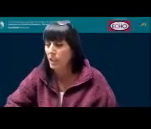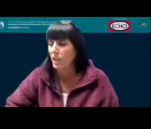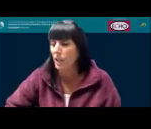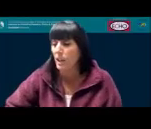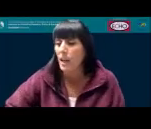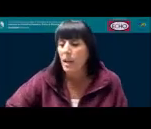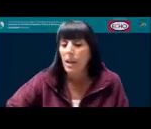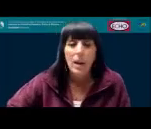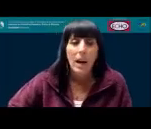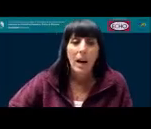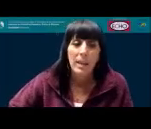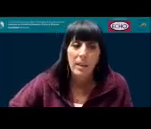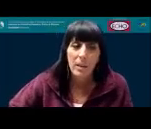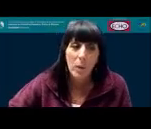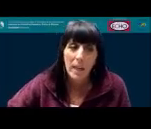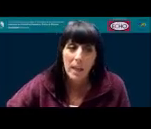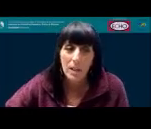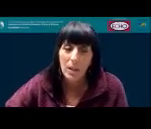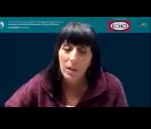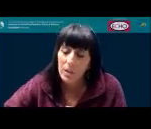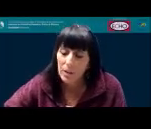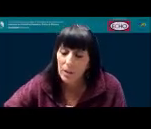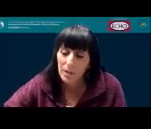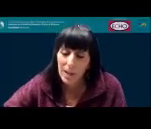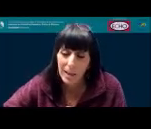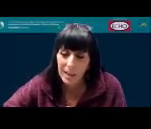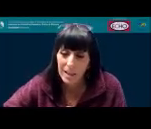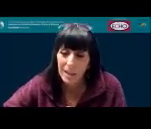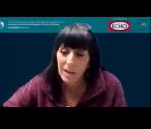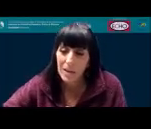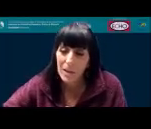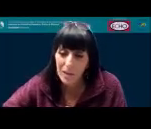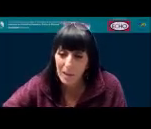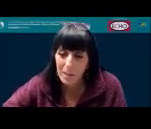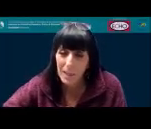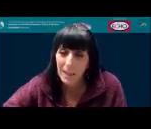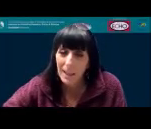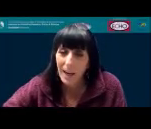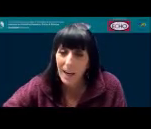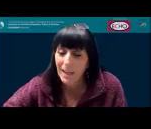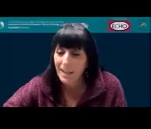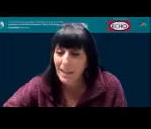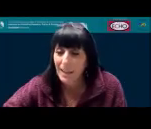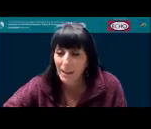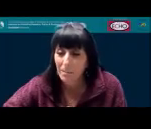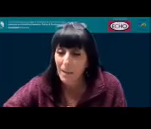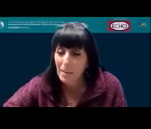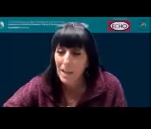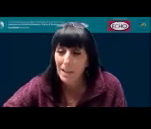session. Another way to do that is also submit a case. I'm not